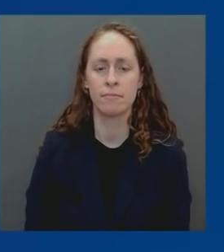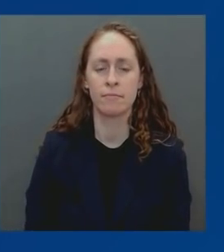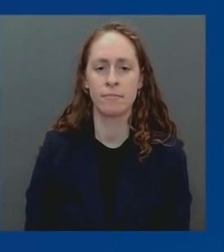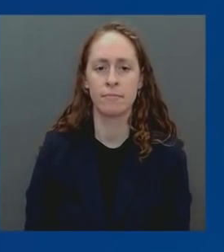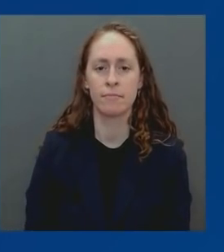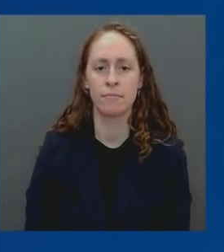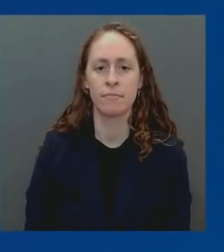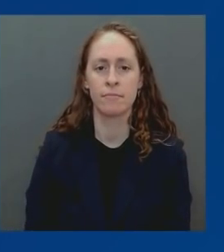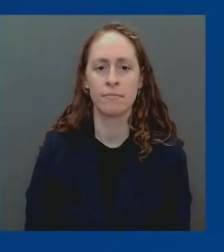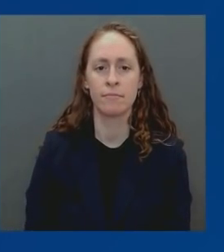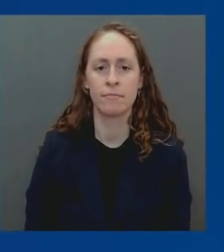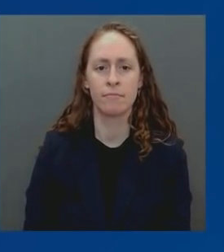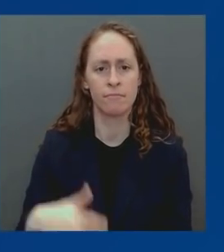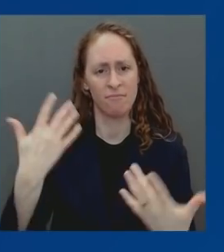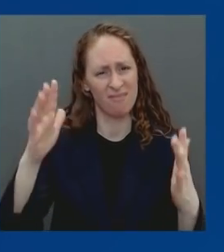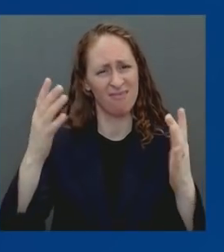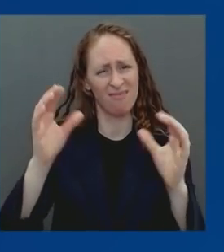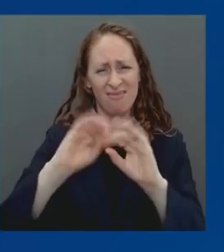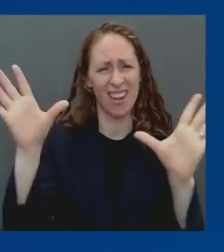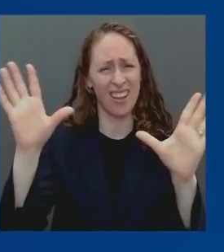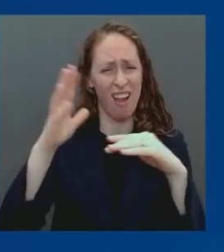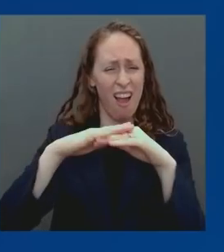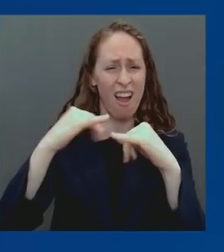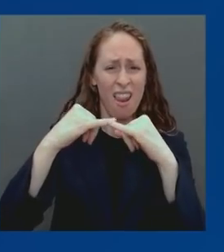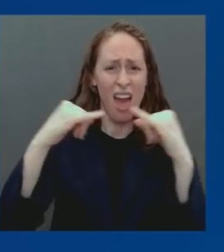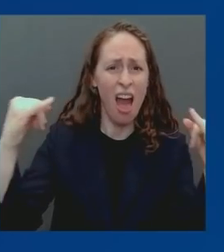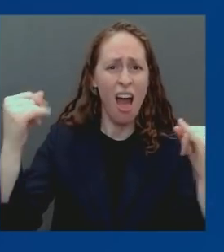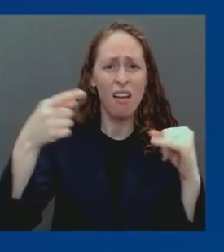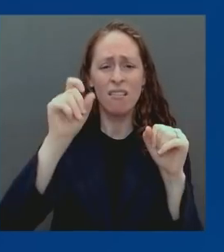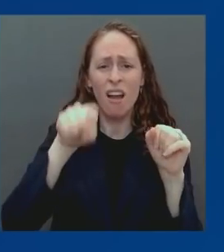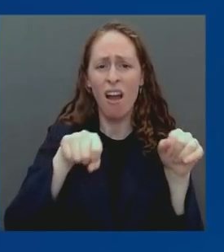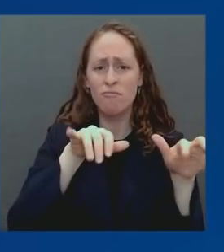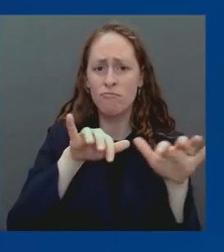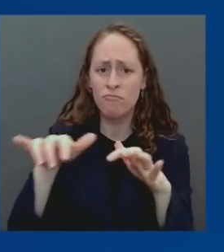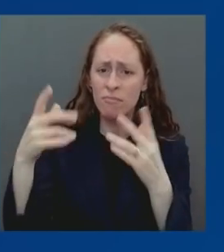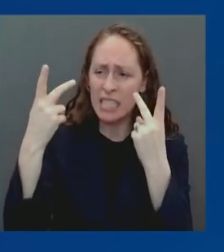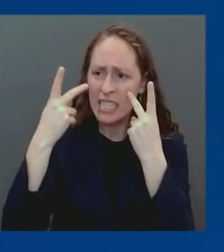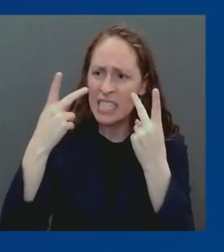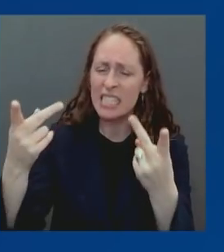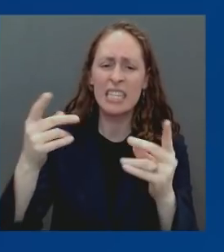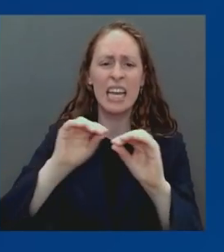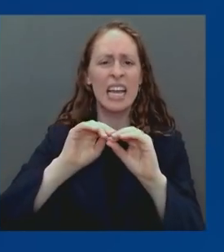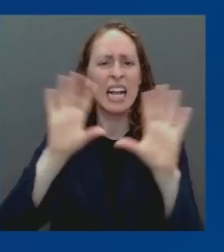that vaccination impairs fertility. And, of course, as we've all said over and over again,